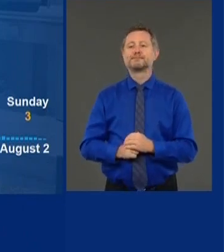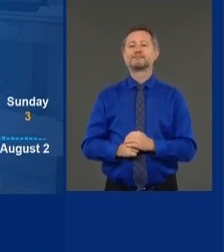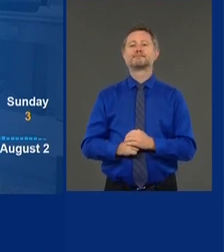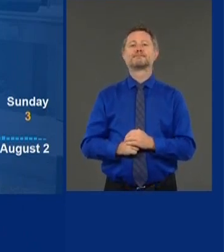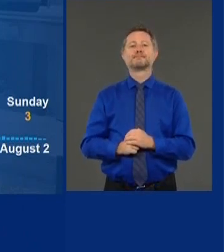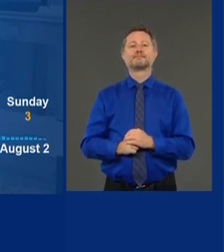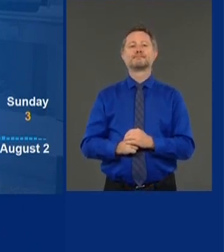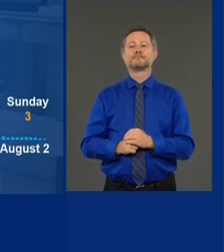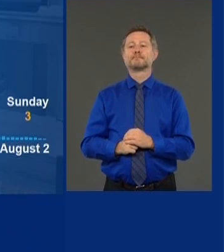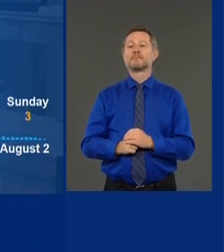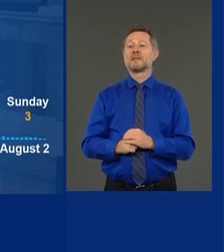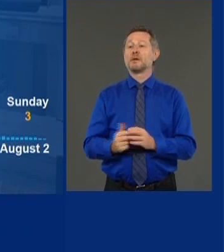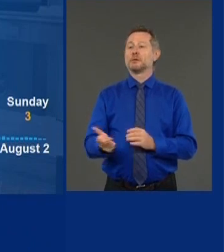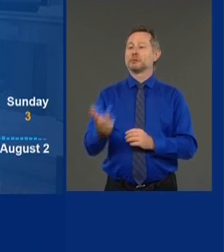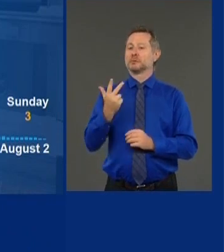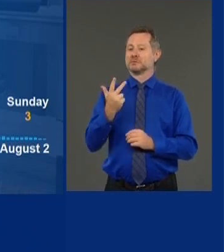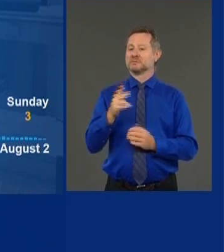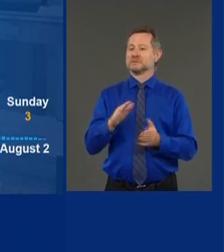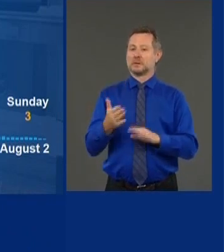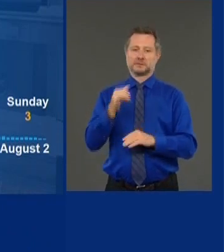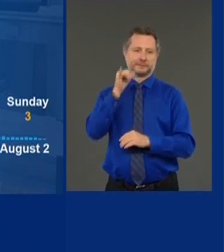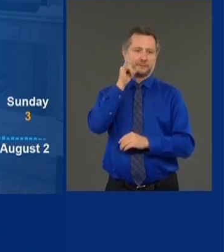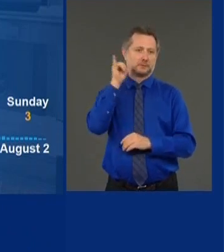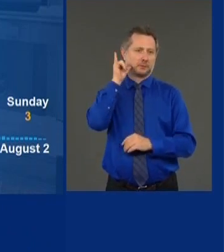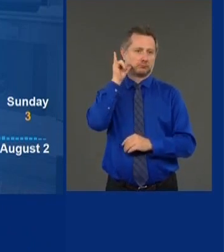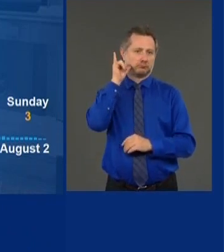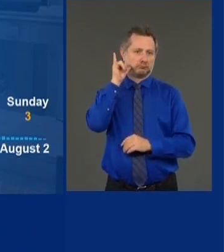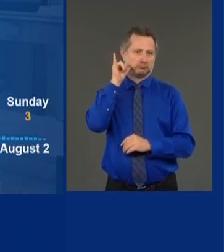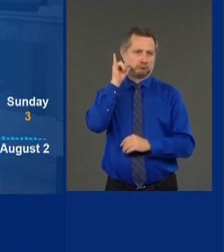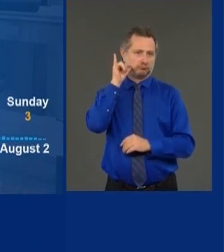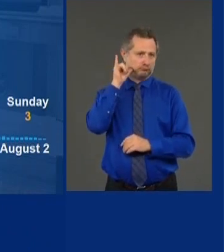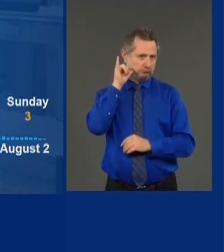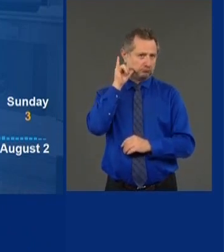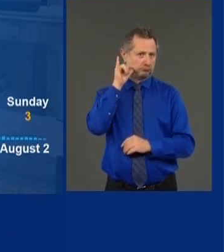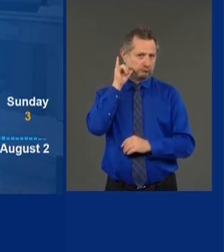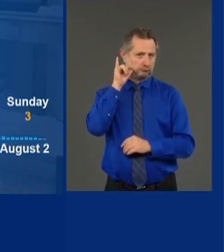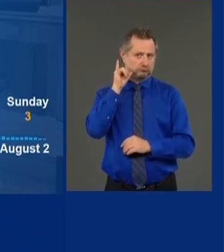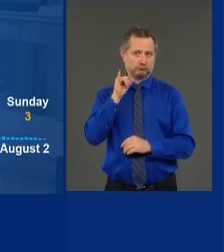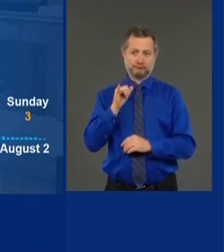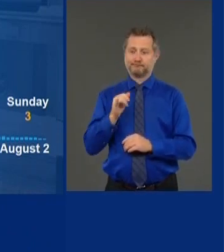NUMBER OF LIVES LOST, A NEW LOW ON THE THREE-DAY AVERAGE --